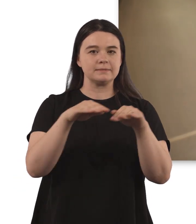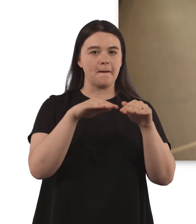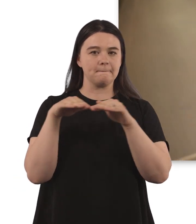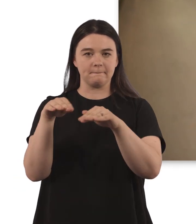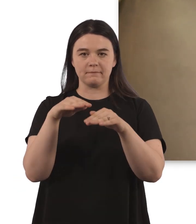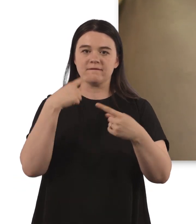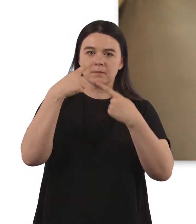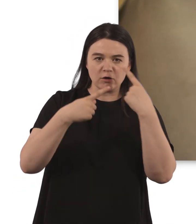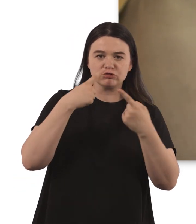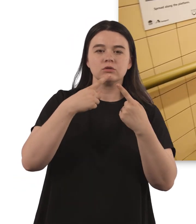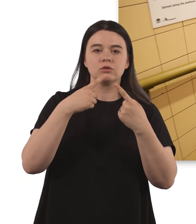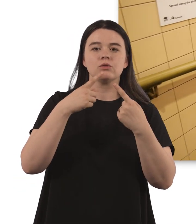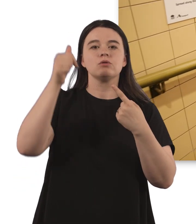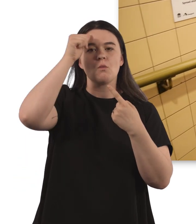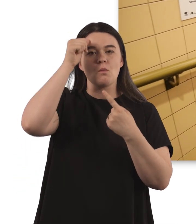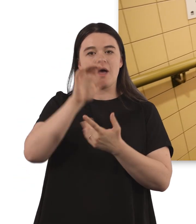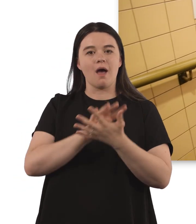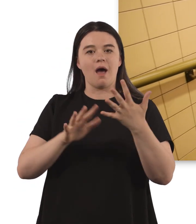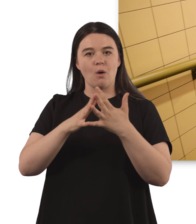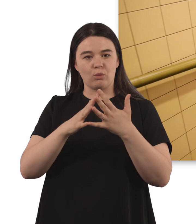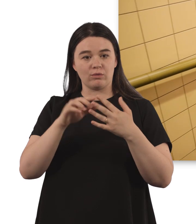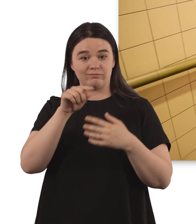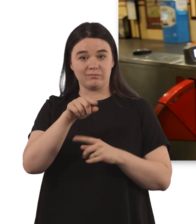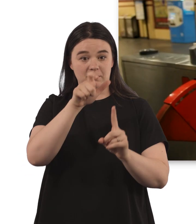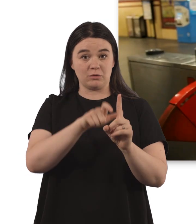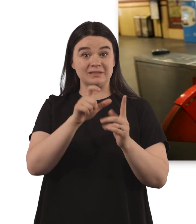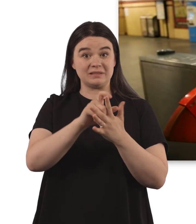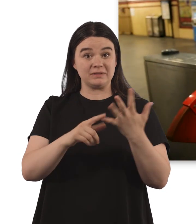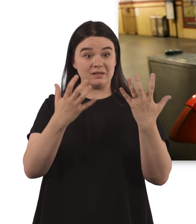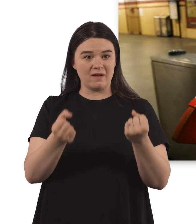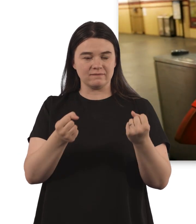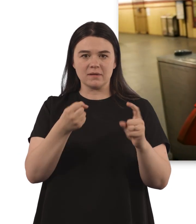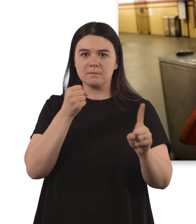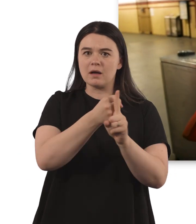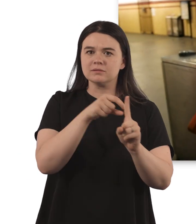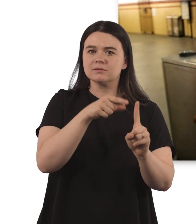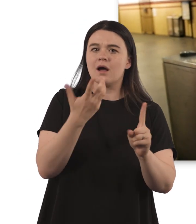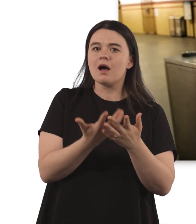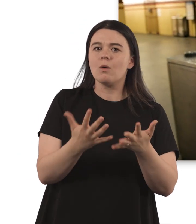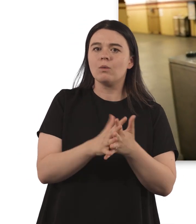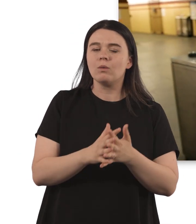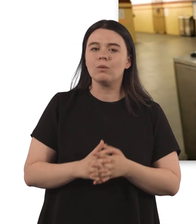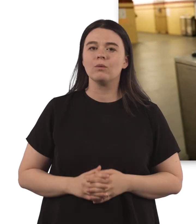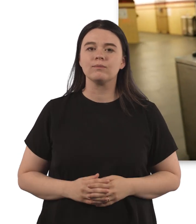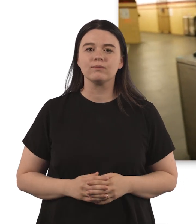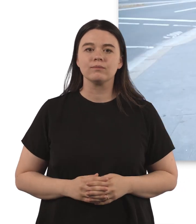and so they need a common database to find out how it impacts people with disability.